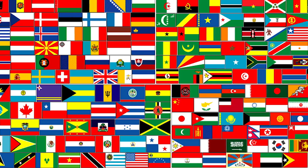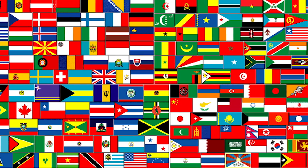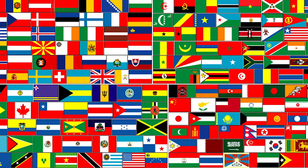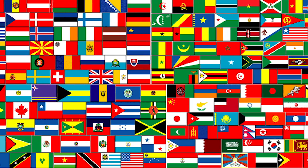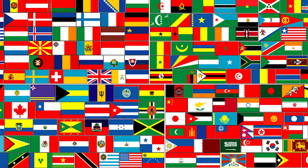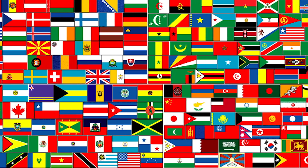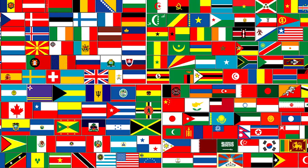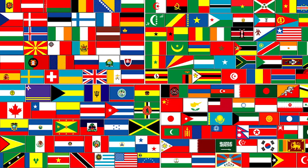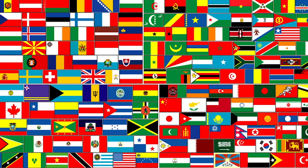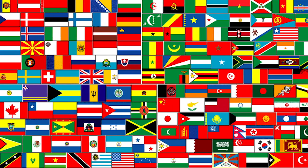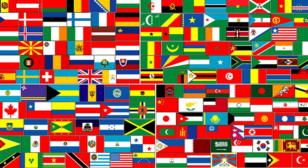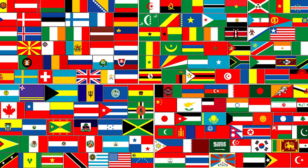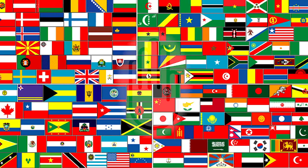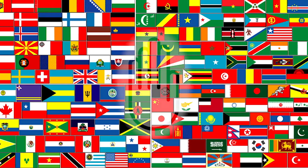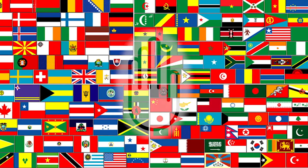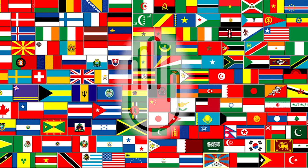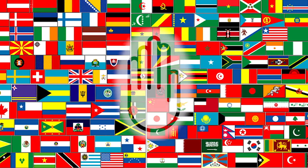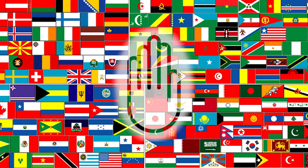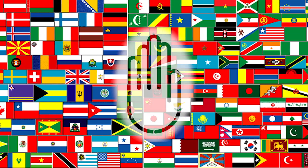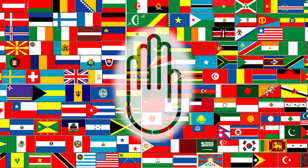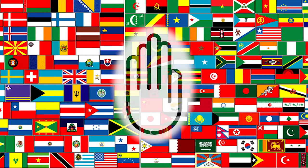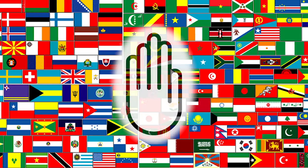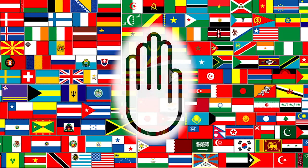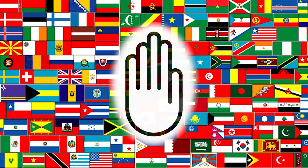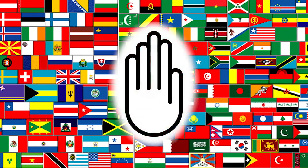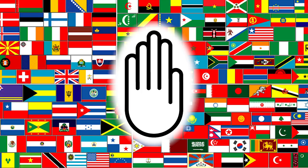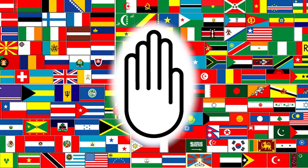used today for spoken languages, with the addition of the numerous sign languages of